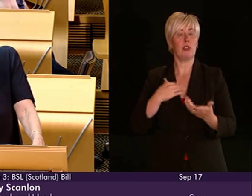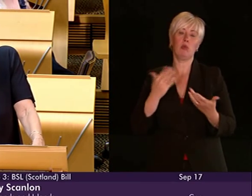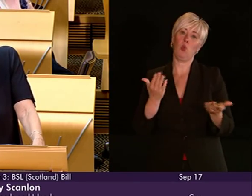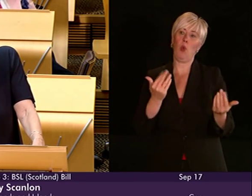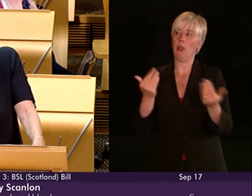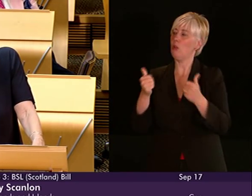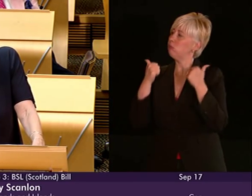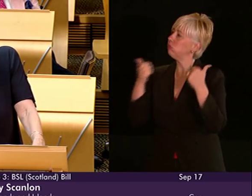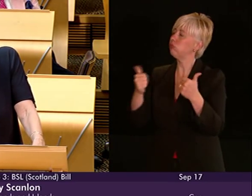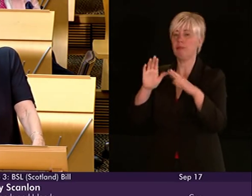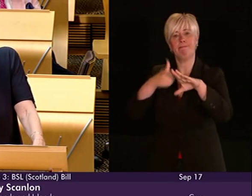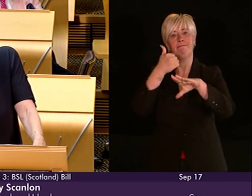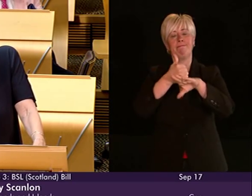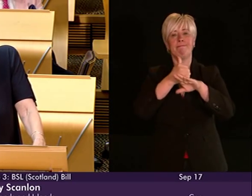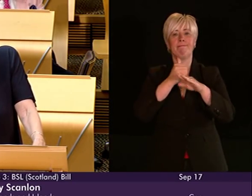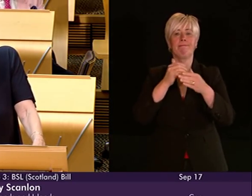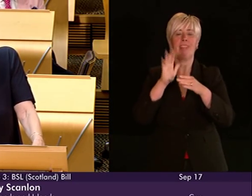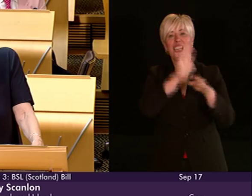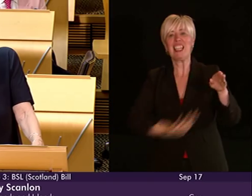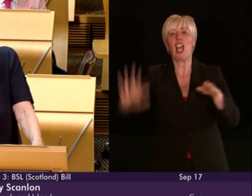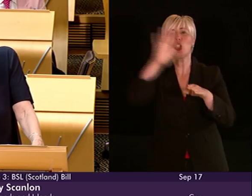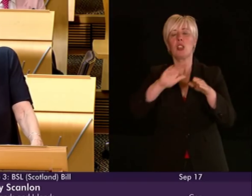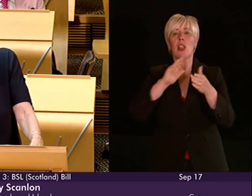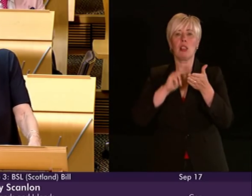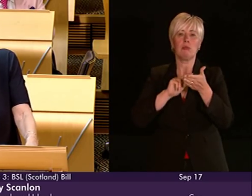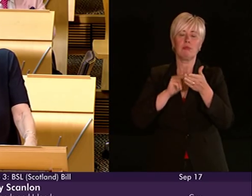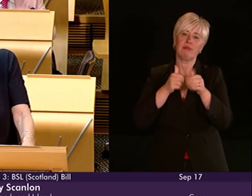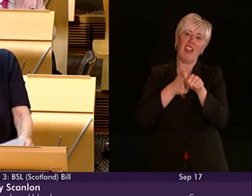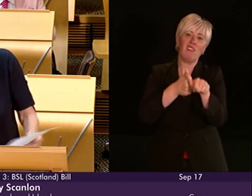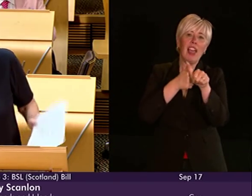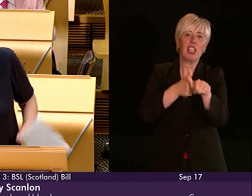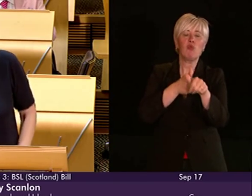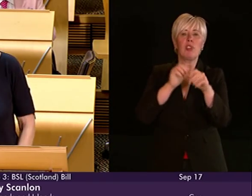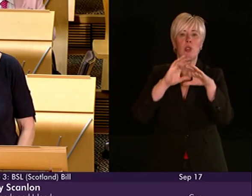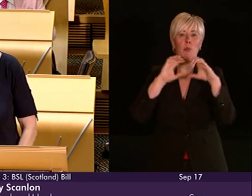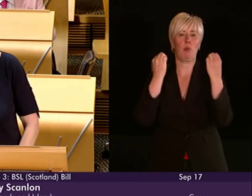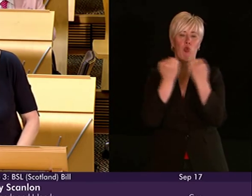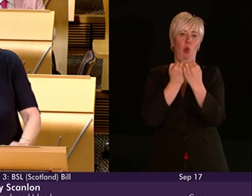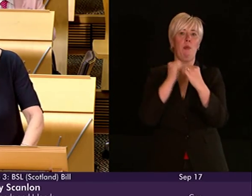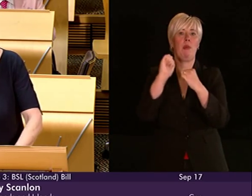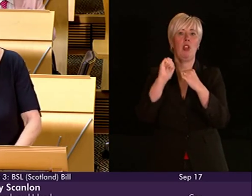national advisory board to support the bill’s implementation. I hope that the board will